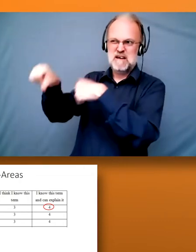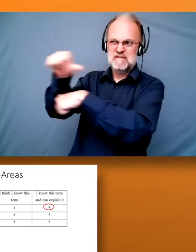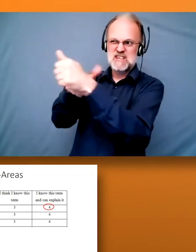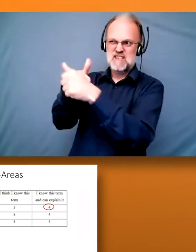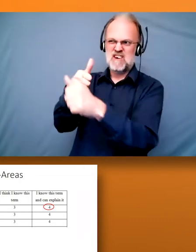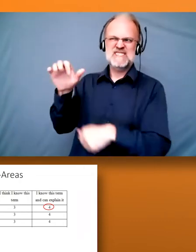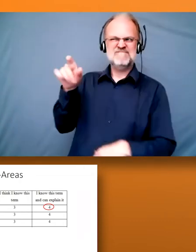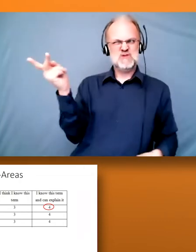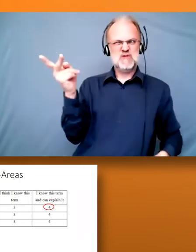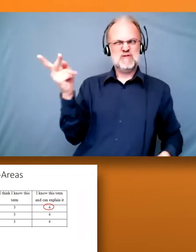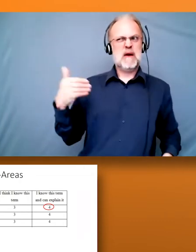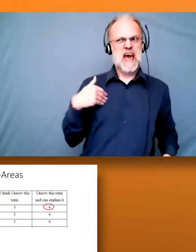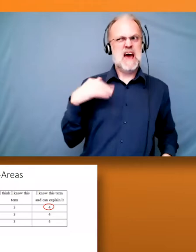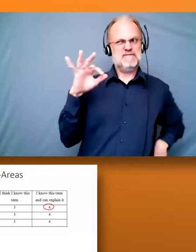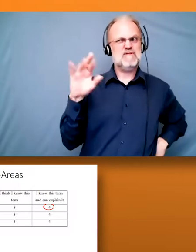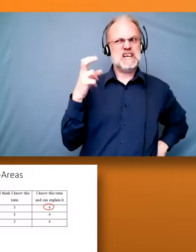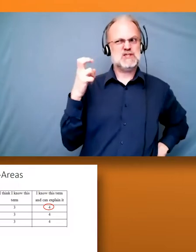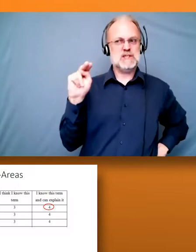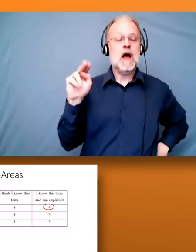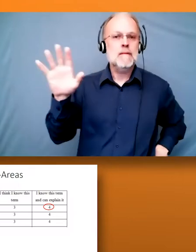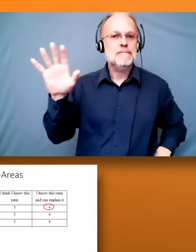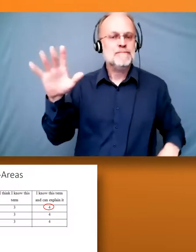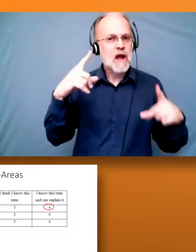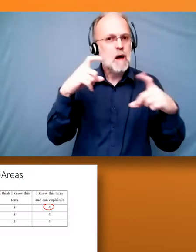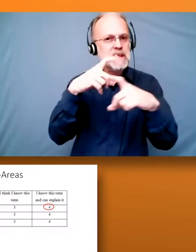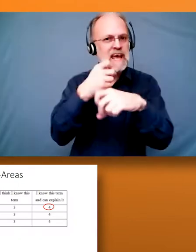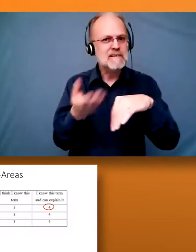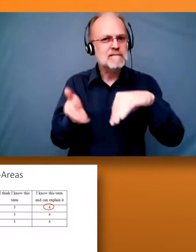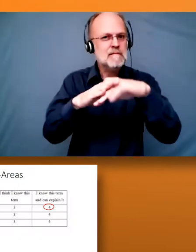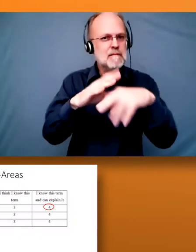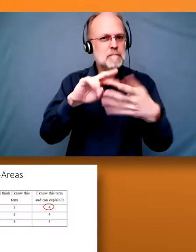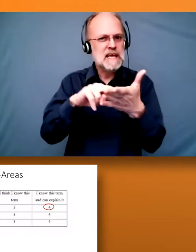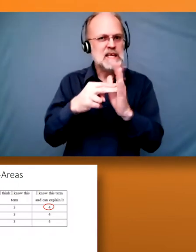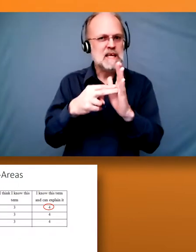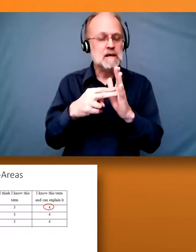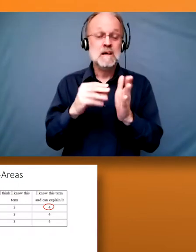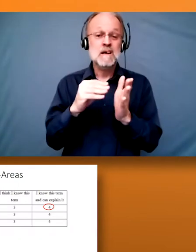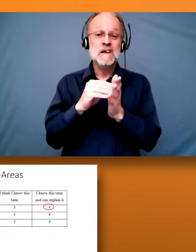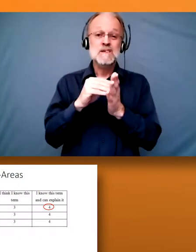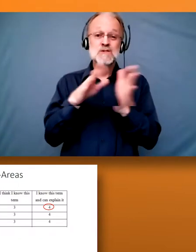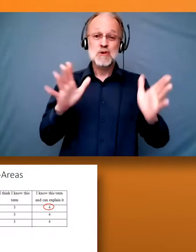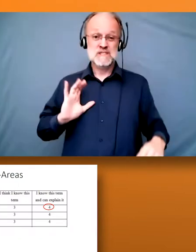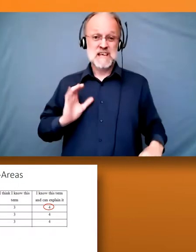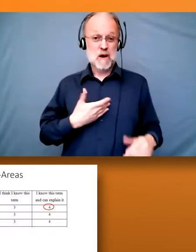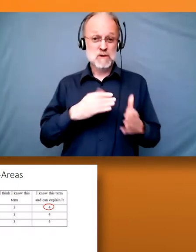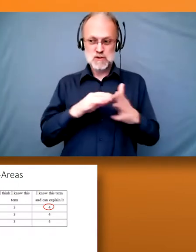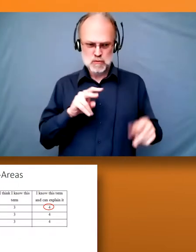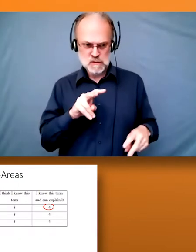as in not getting along, right? So we can kind of see where this gets complicated. So our students aren't getting as many opportunities